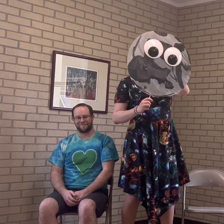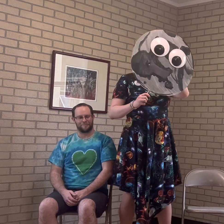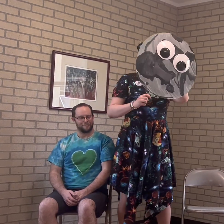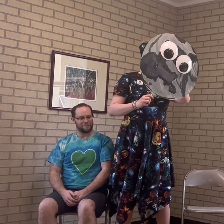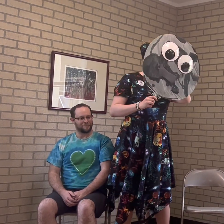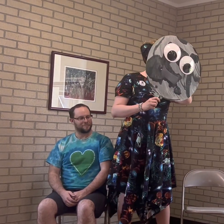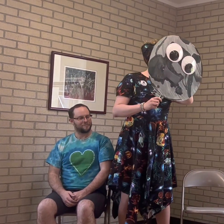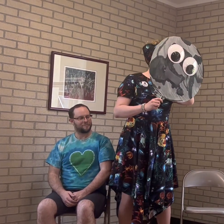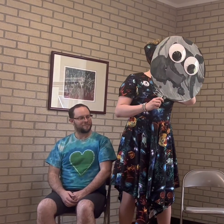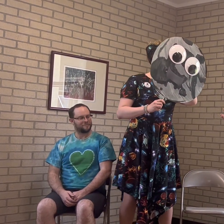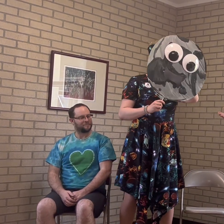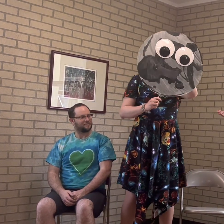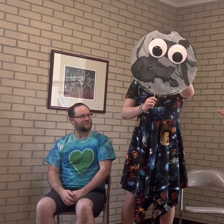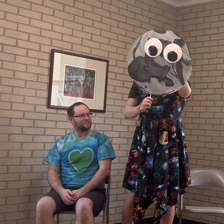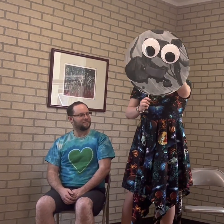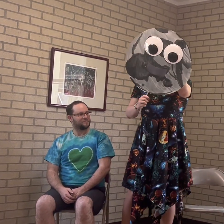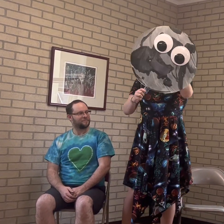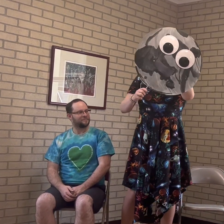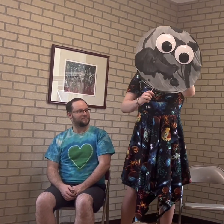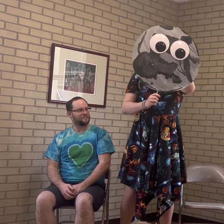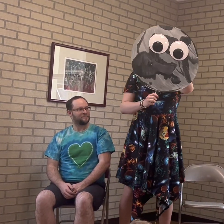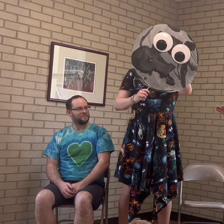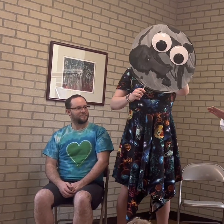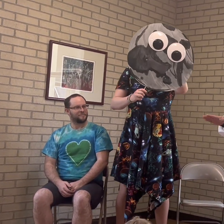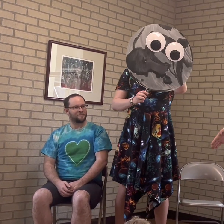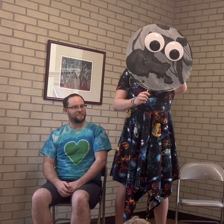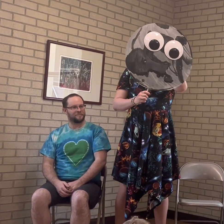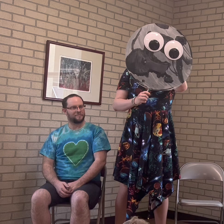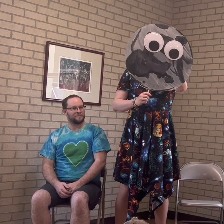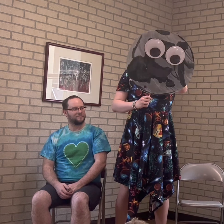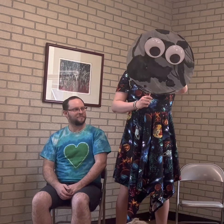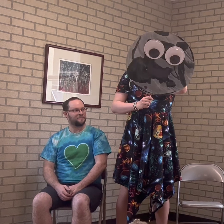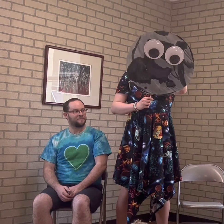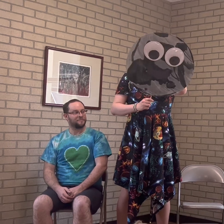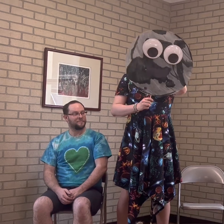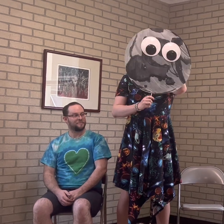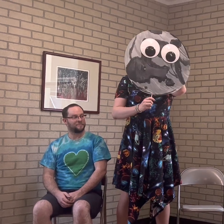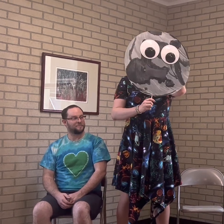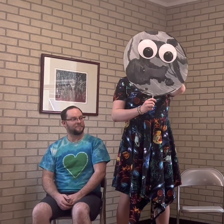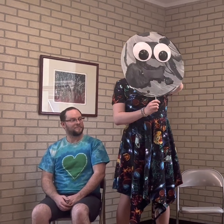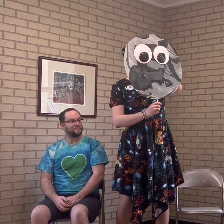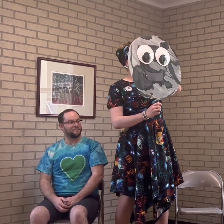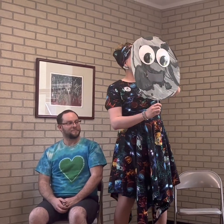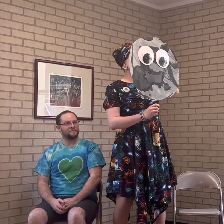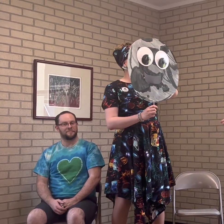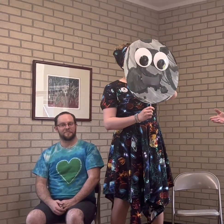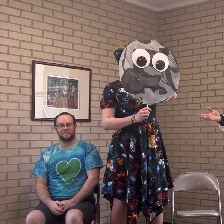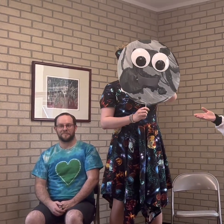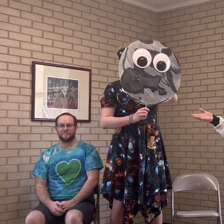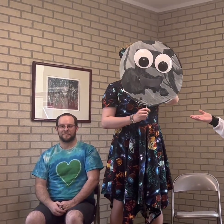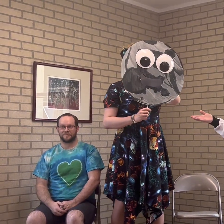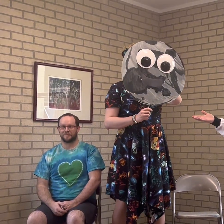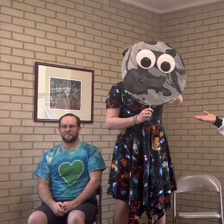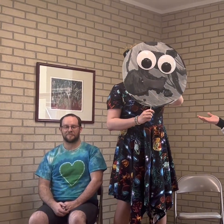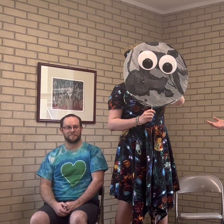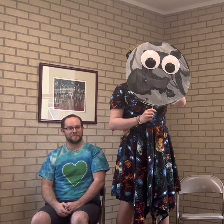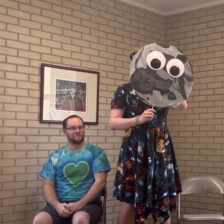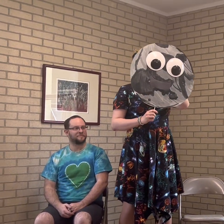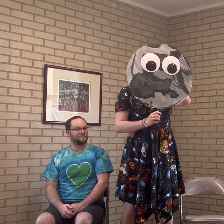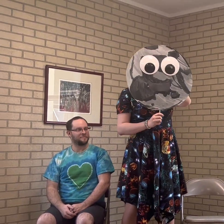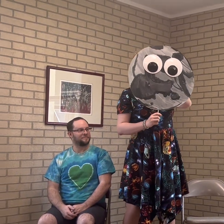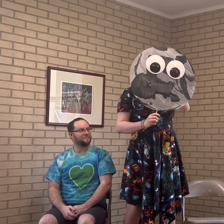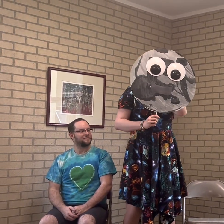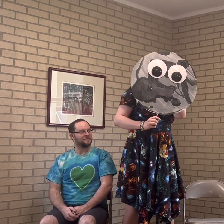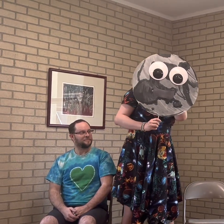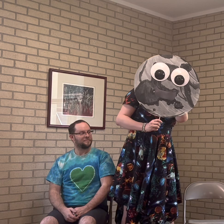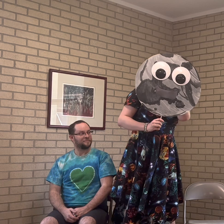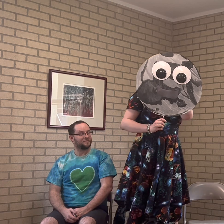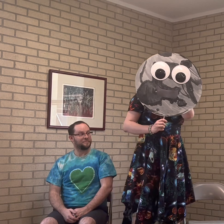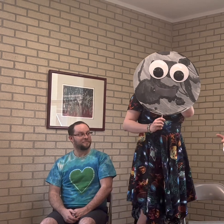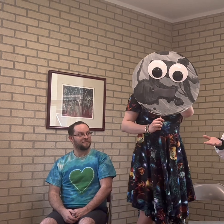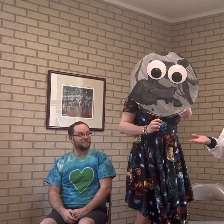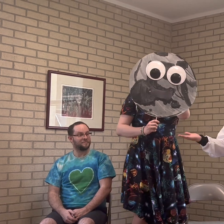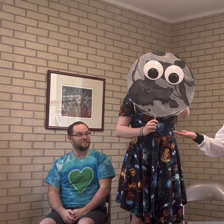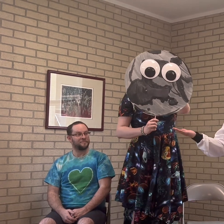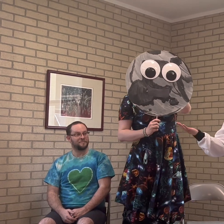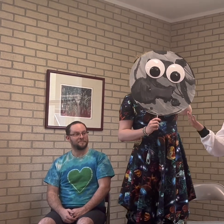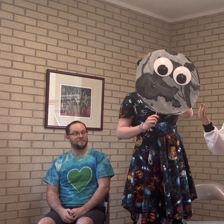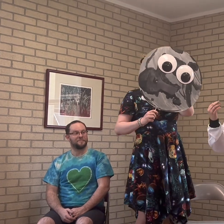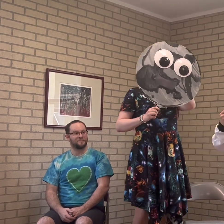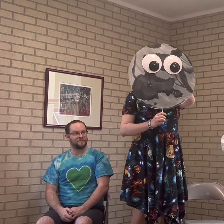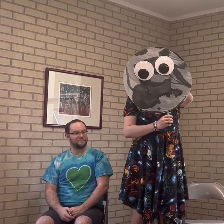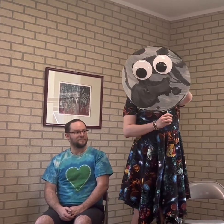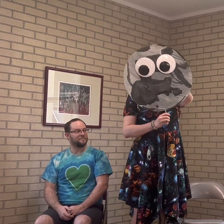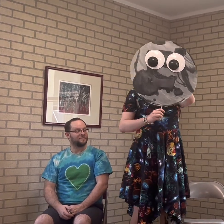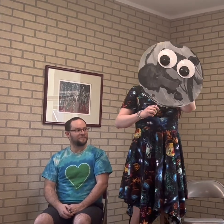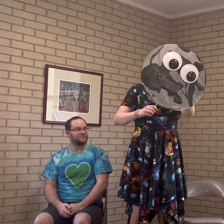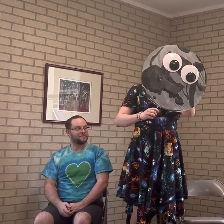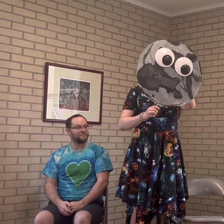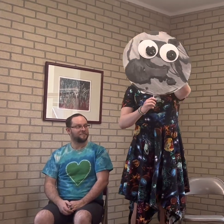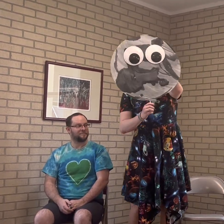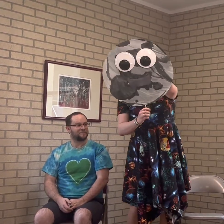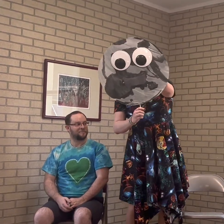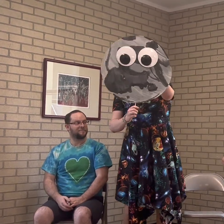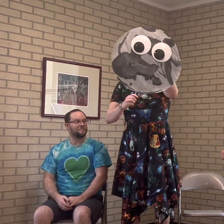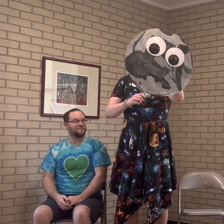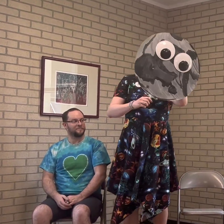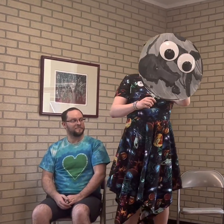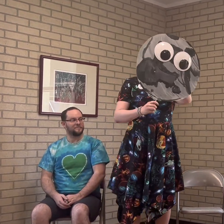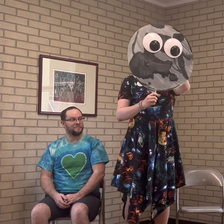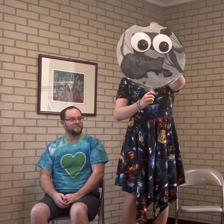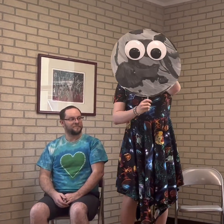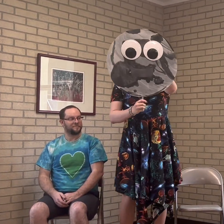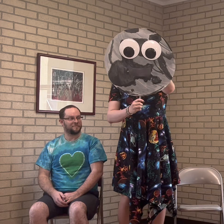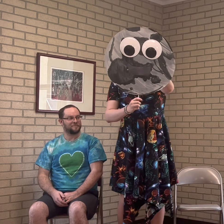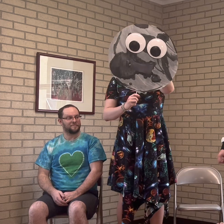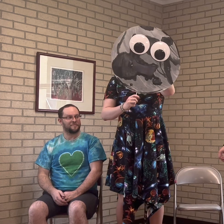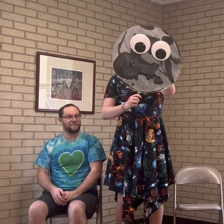Remember to say good night to the stars and then you can start to make it better.